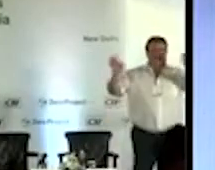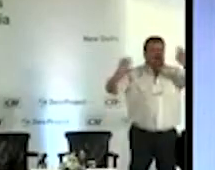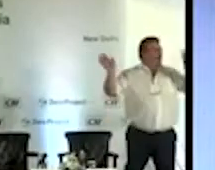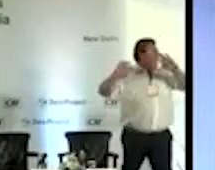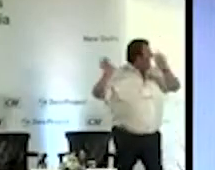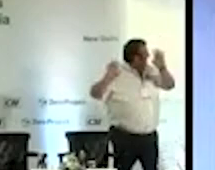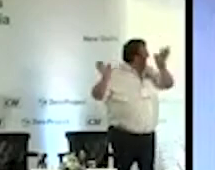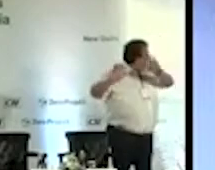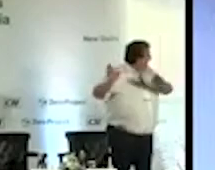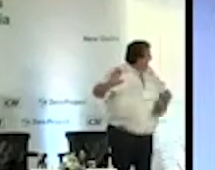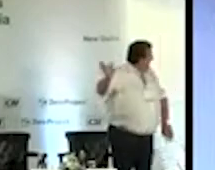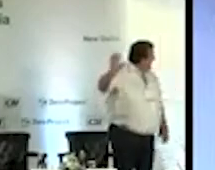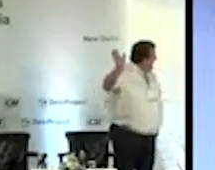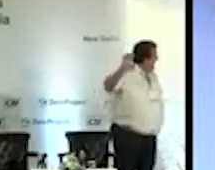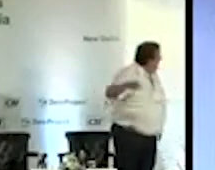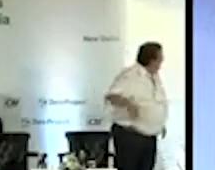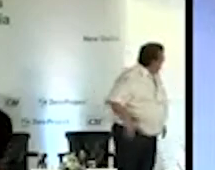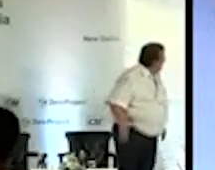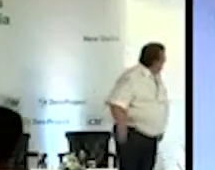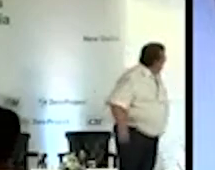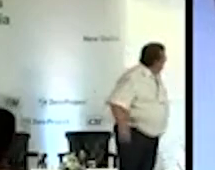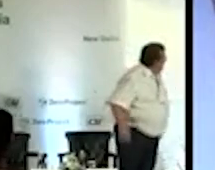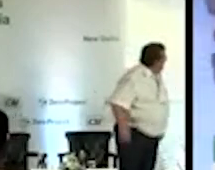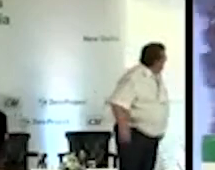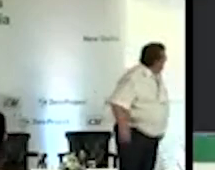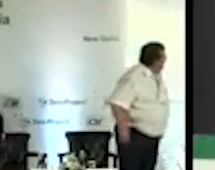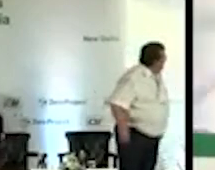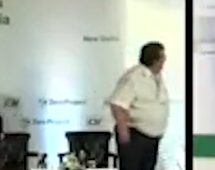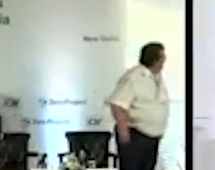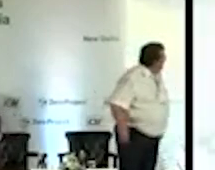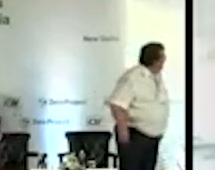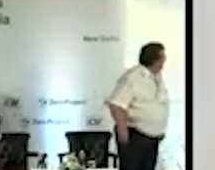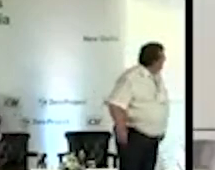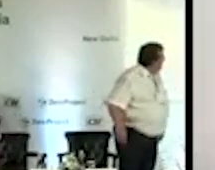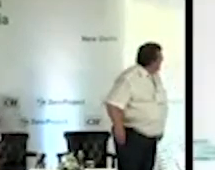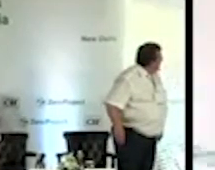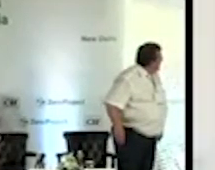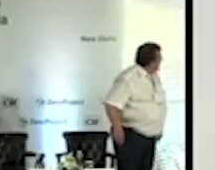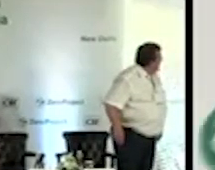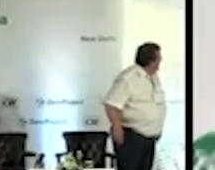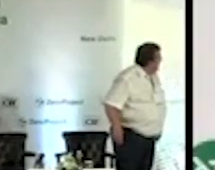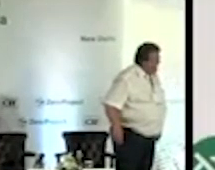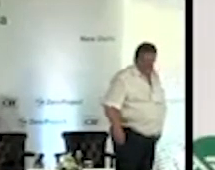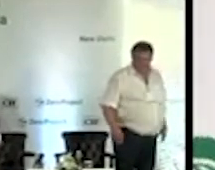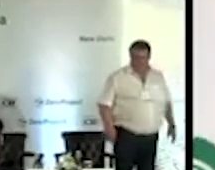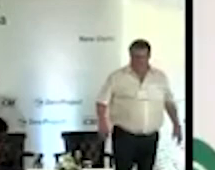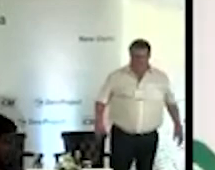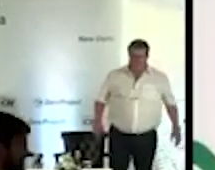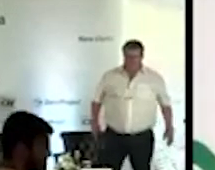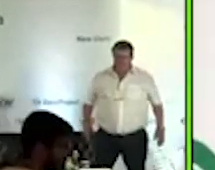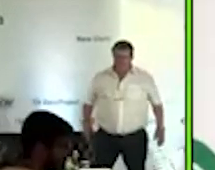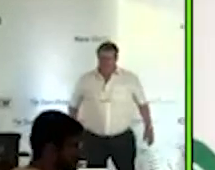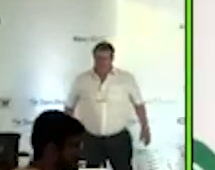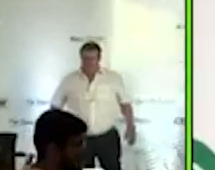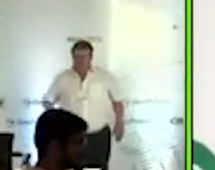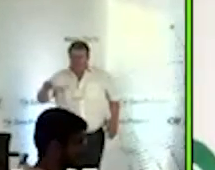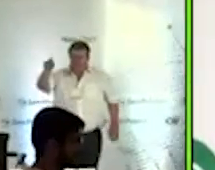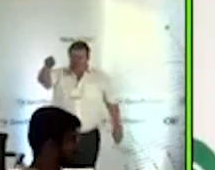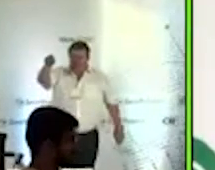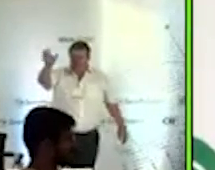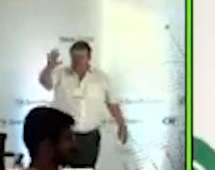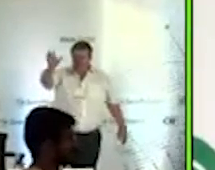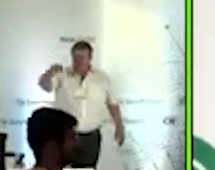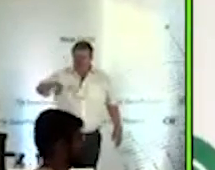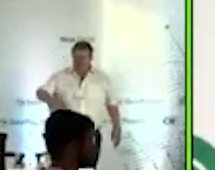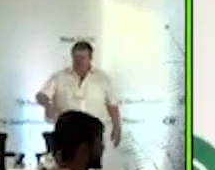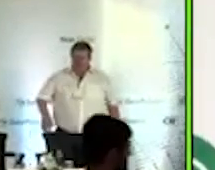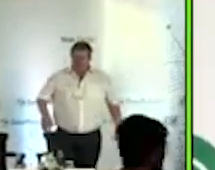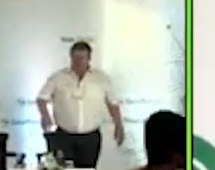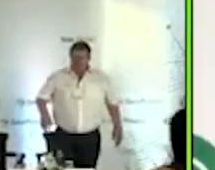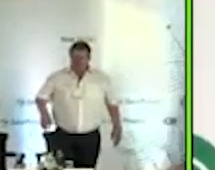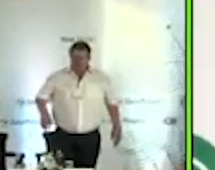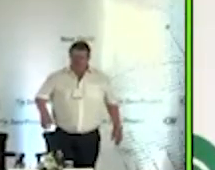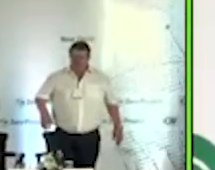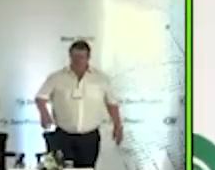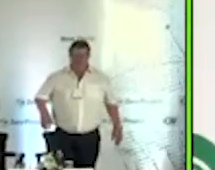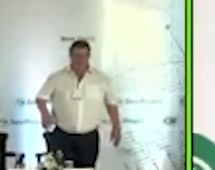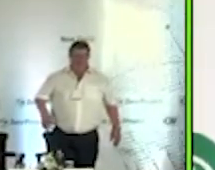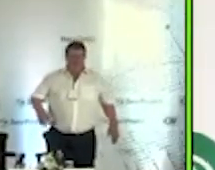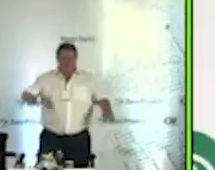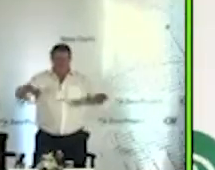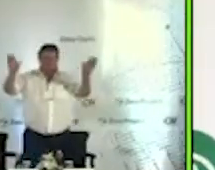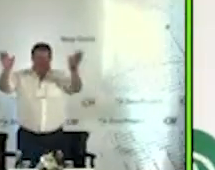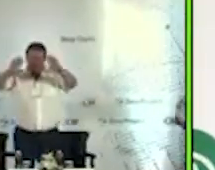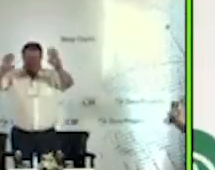We can hardly hear you.